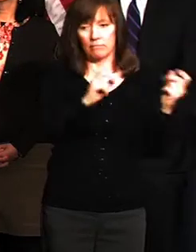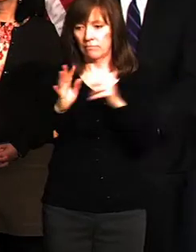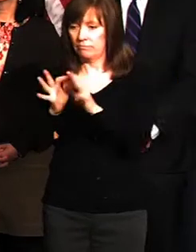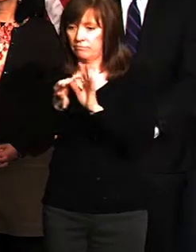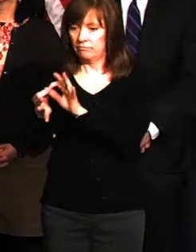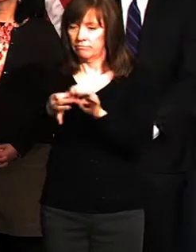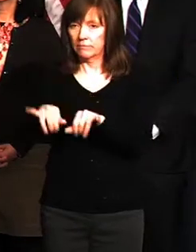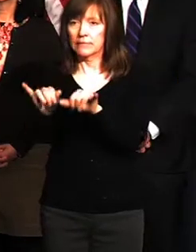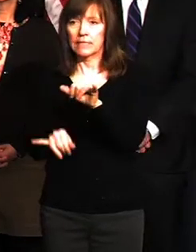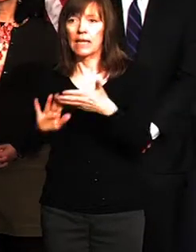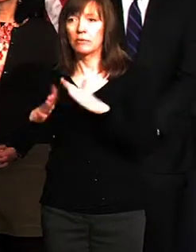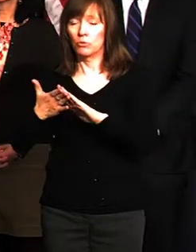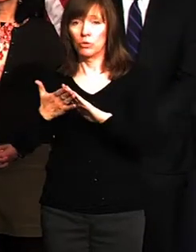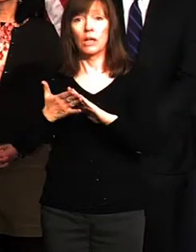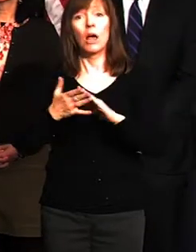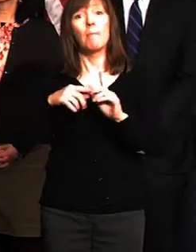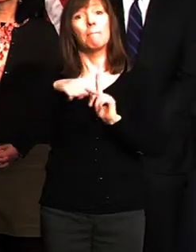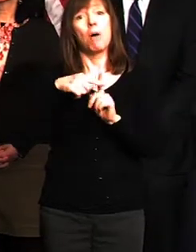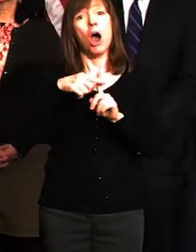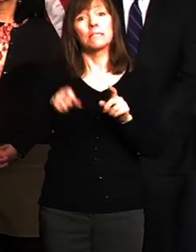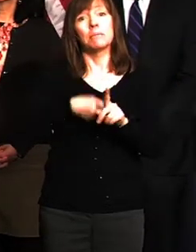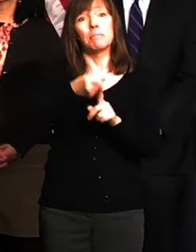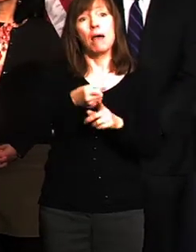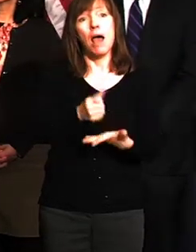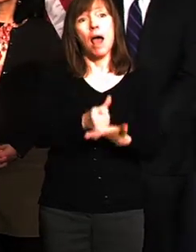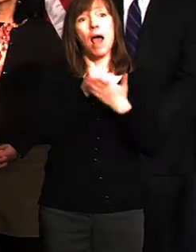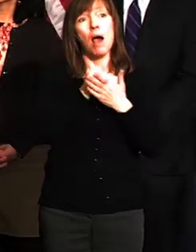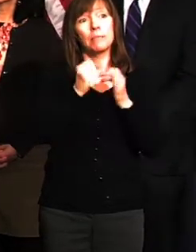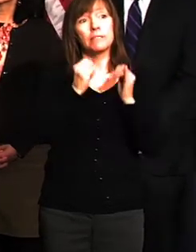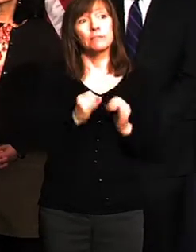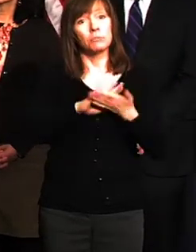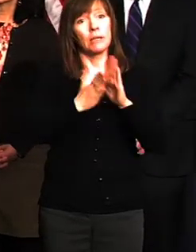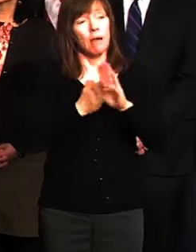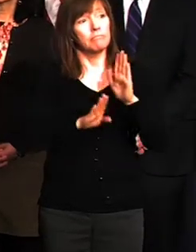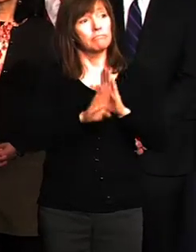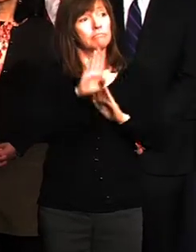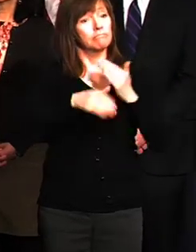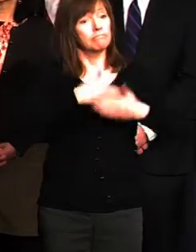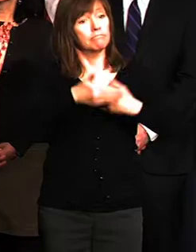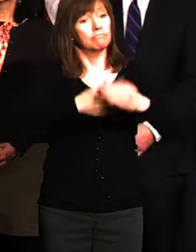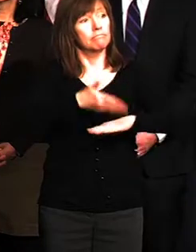positive impact on helping that individual get on a path toward self-sufficiency and